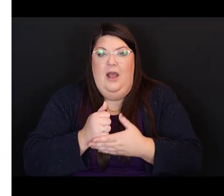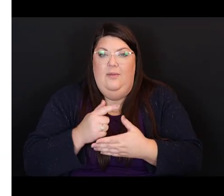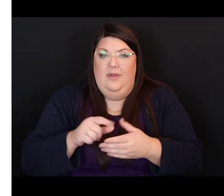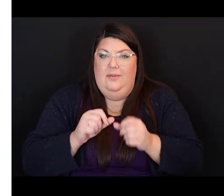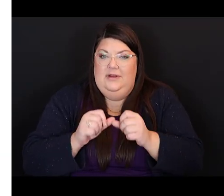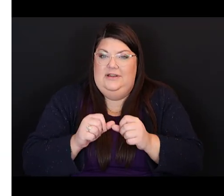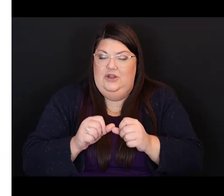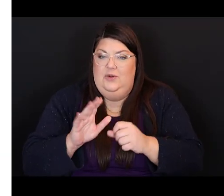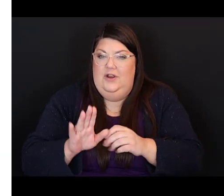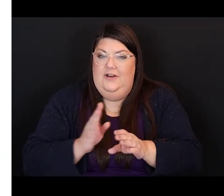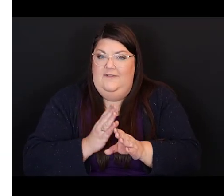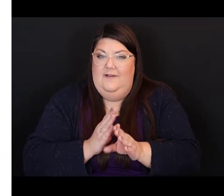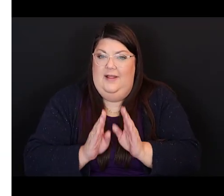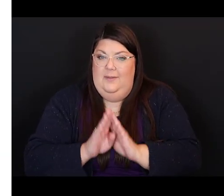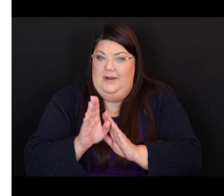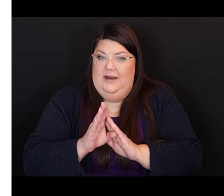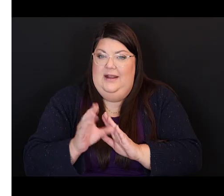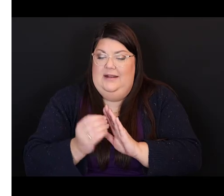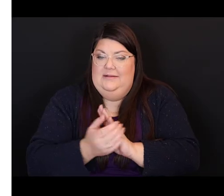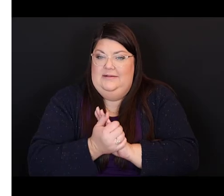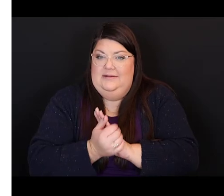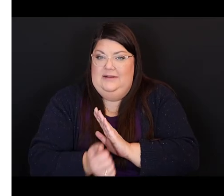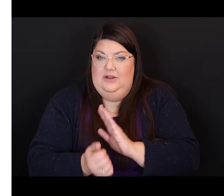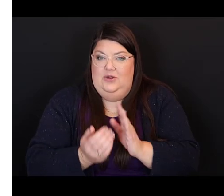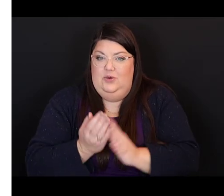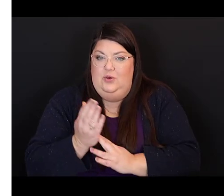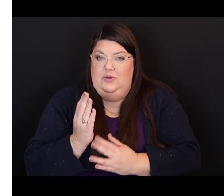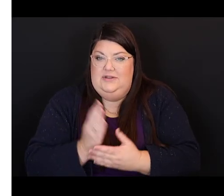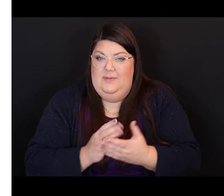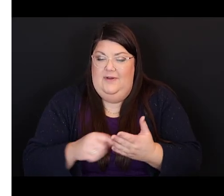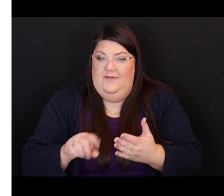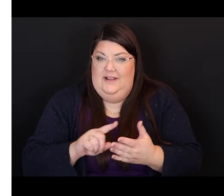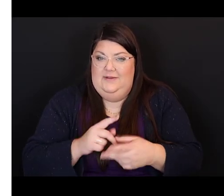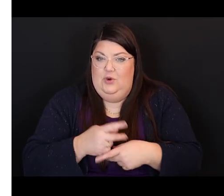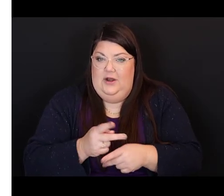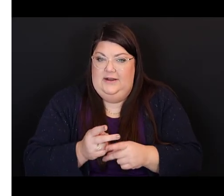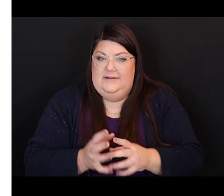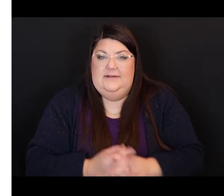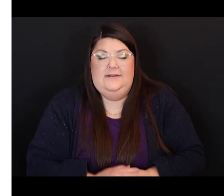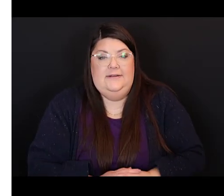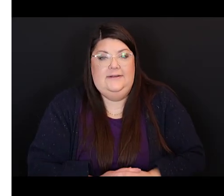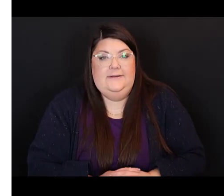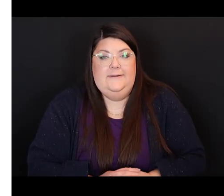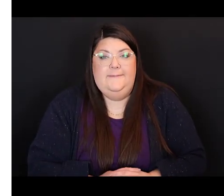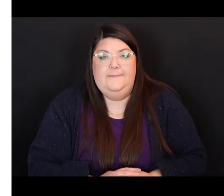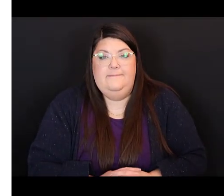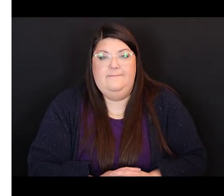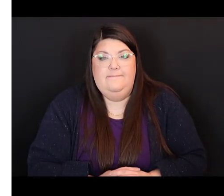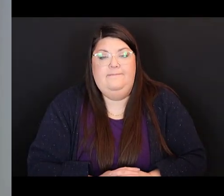helping them to continue their development and their skills through some of these products?